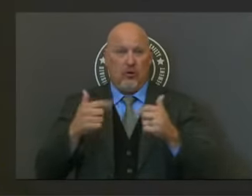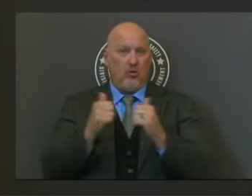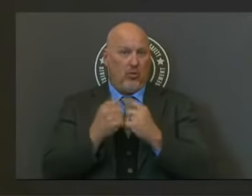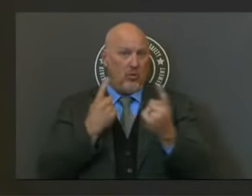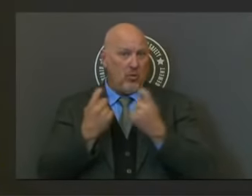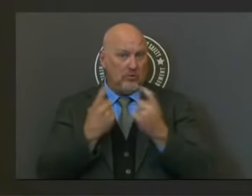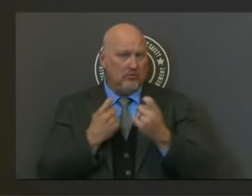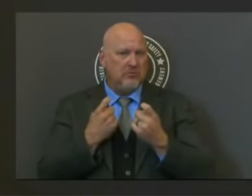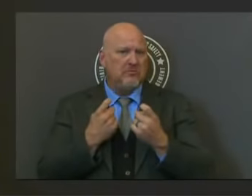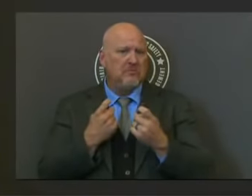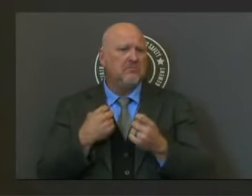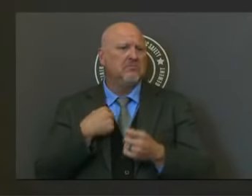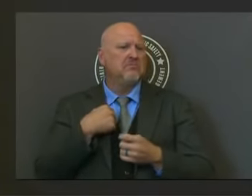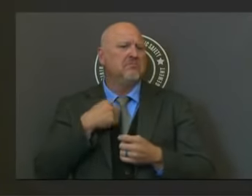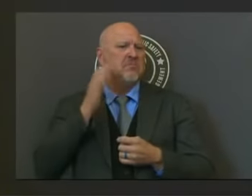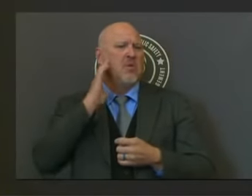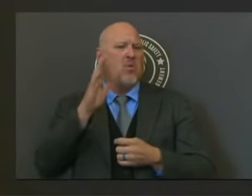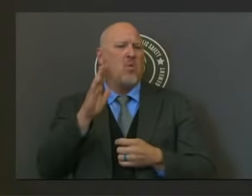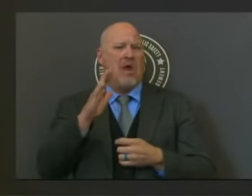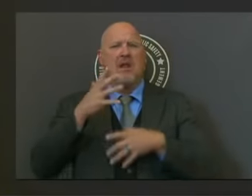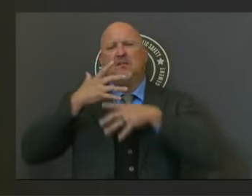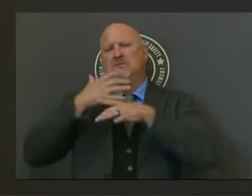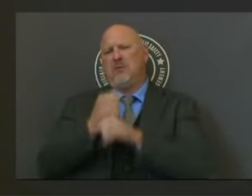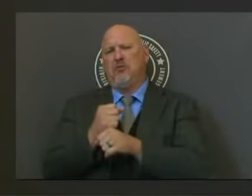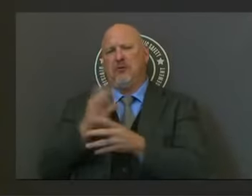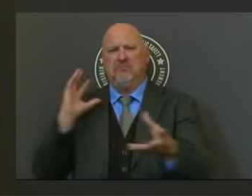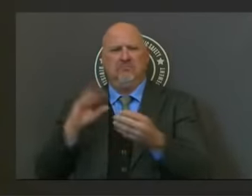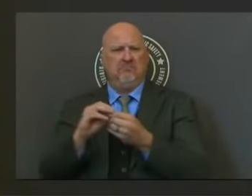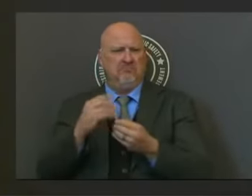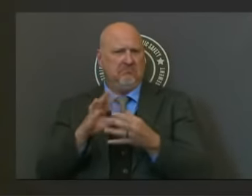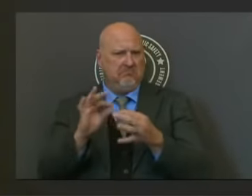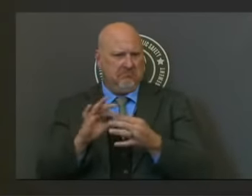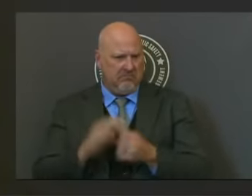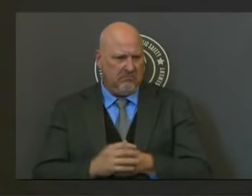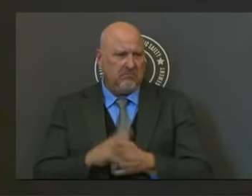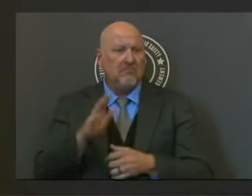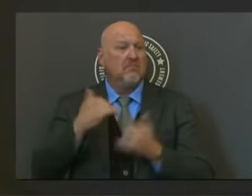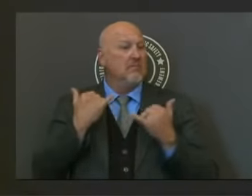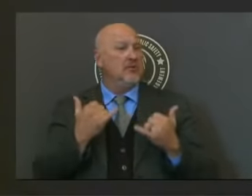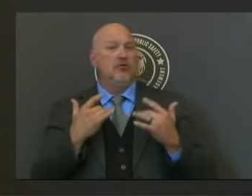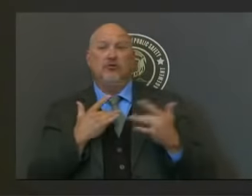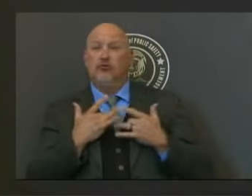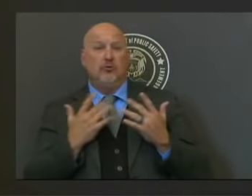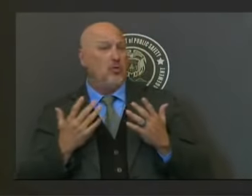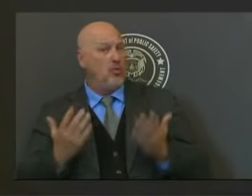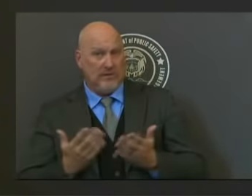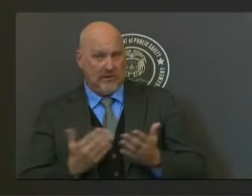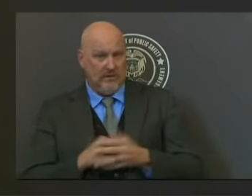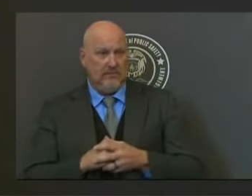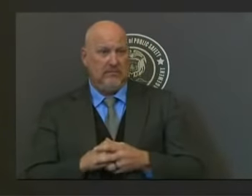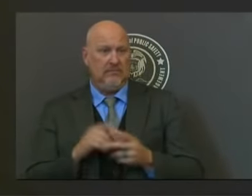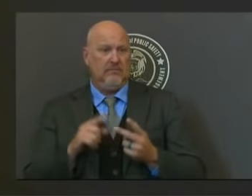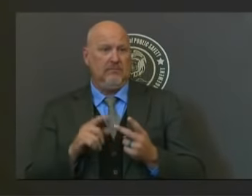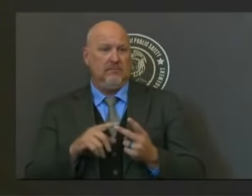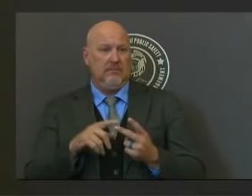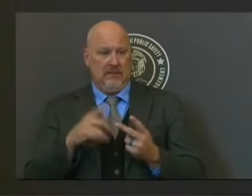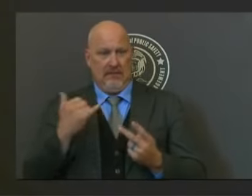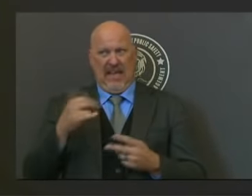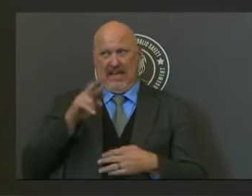the concern I think we all face today is the trend that we see with